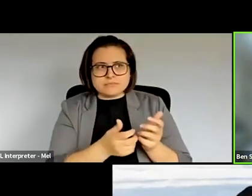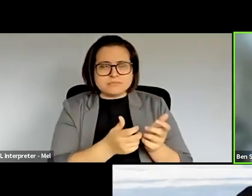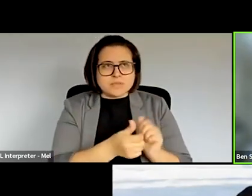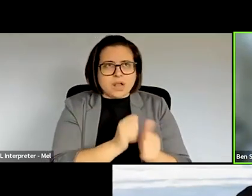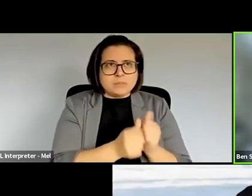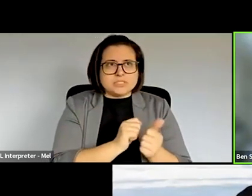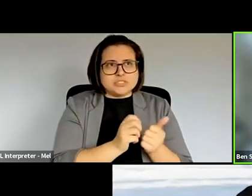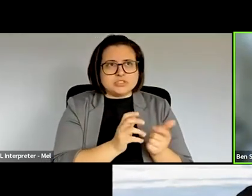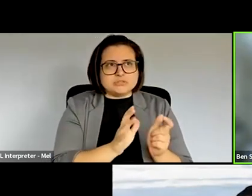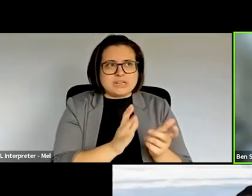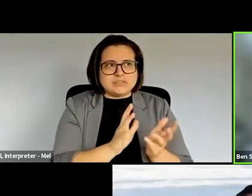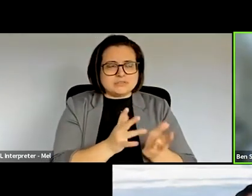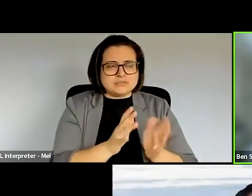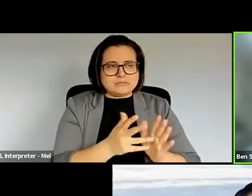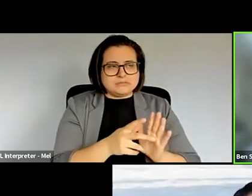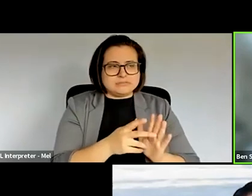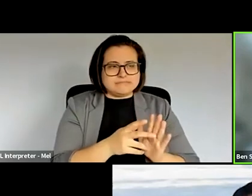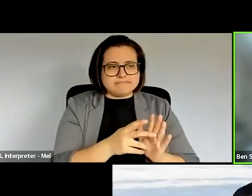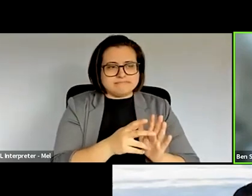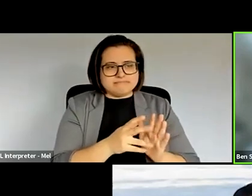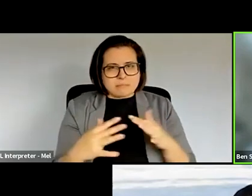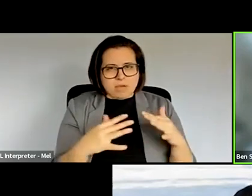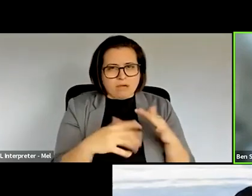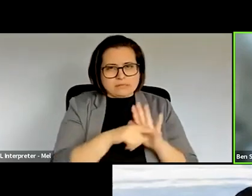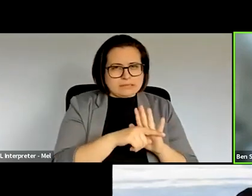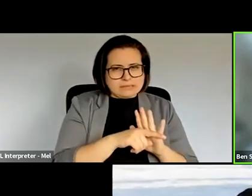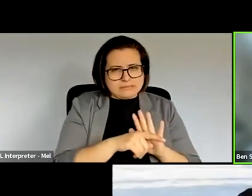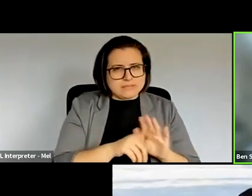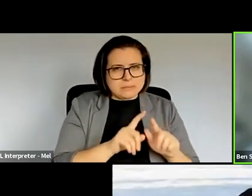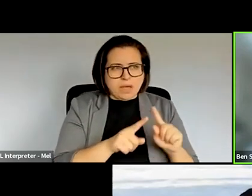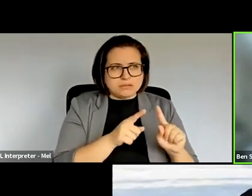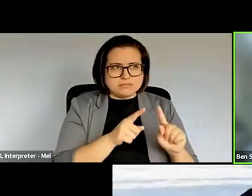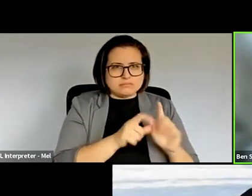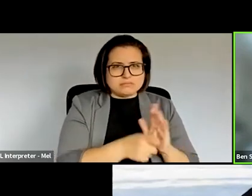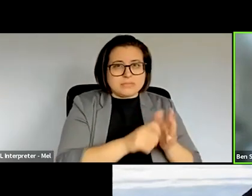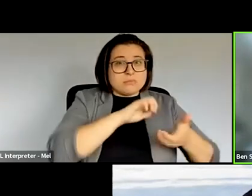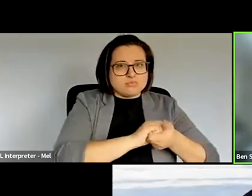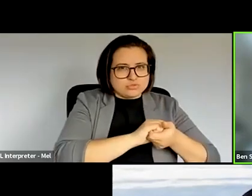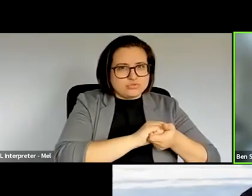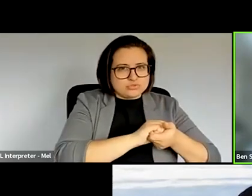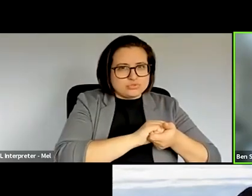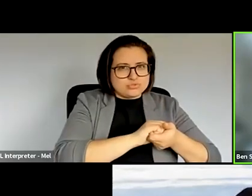battle mode into place so we want to build collaboration in a much more ambitious way.